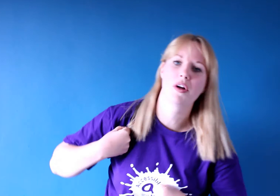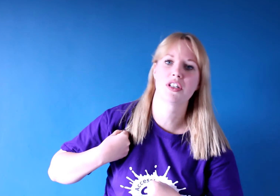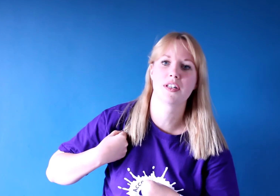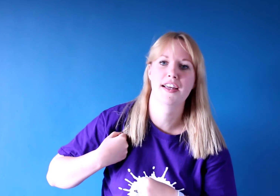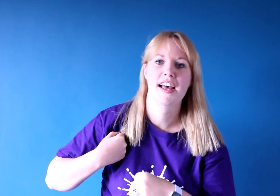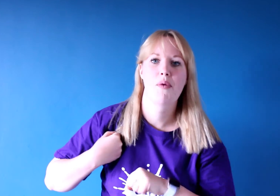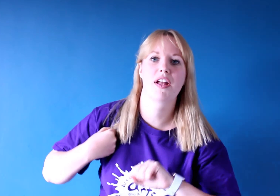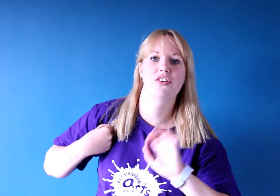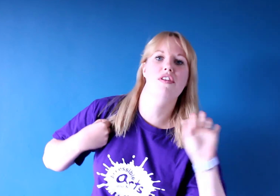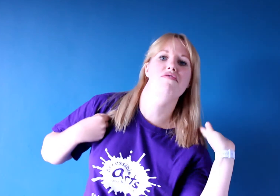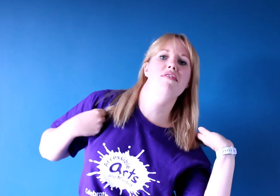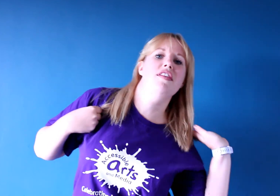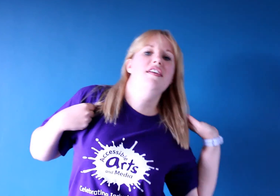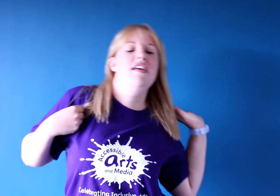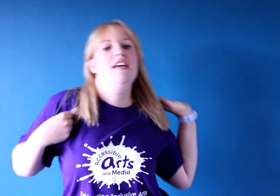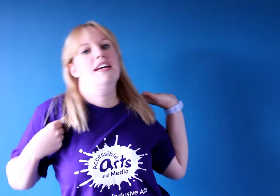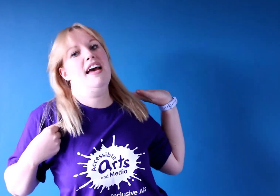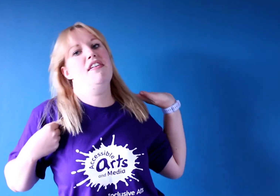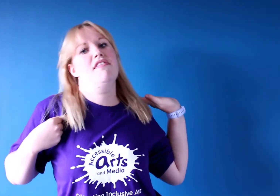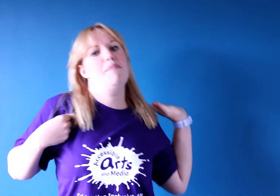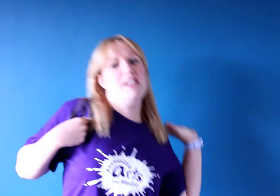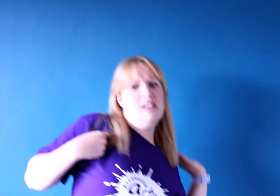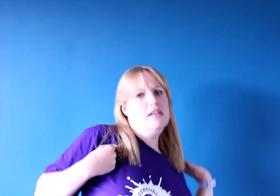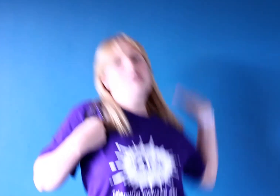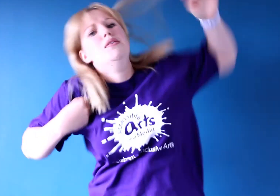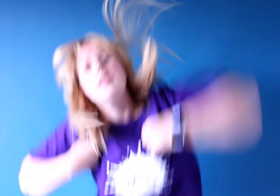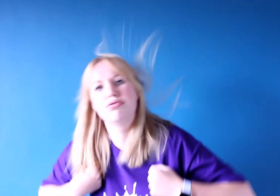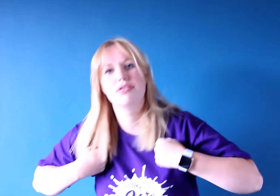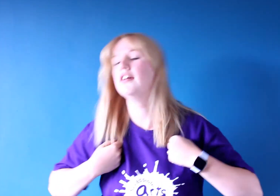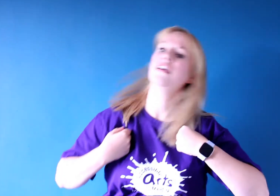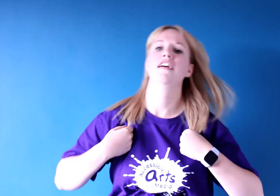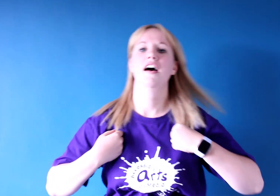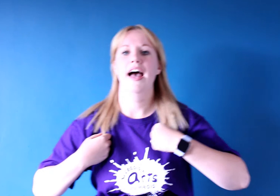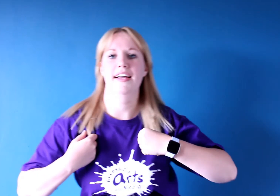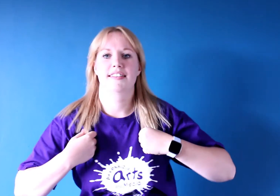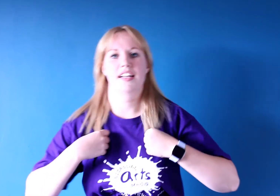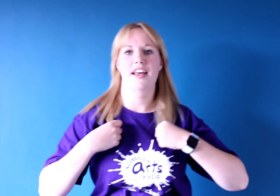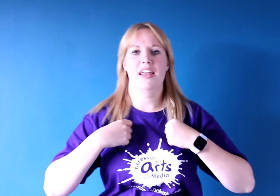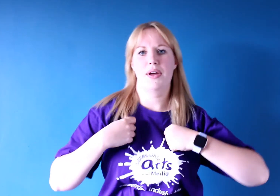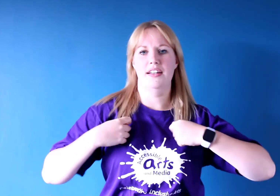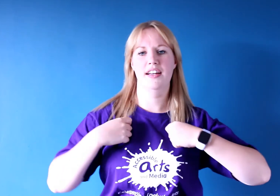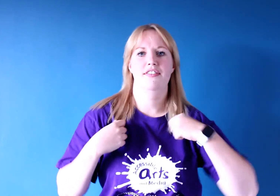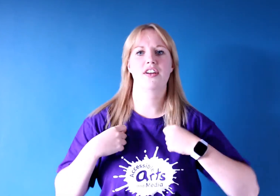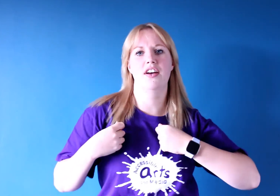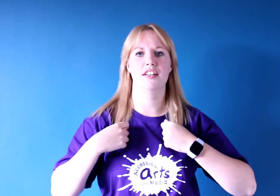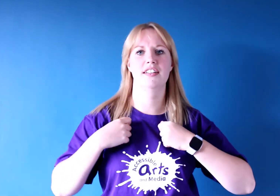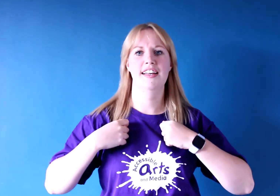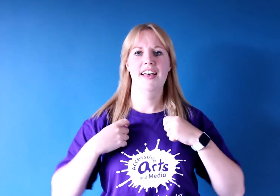It’s on one shoulder. We’re going to stretch round and get the other arm in, excellent are you in? Have you got it on?